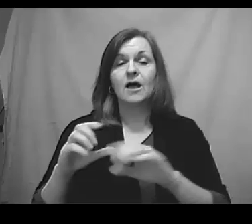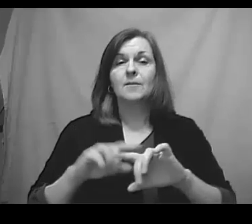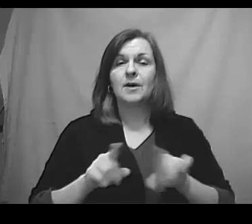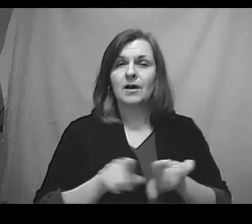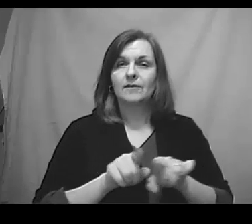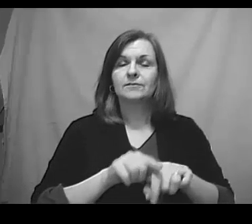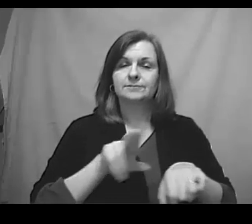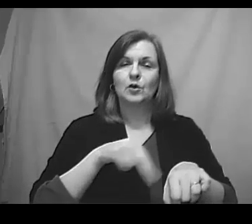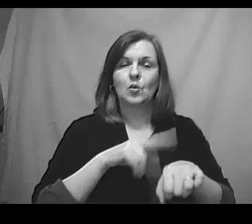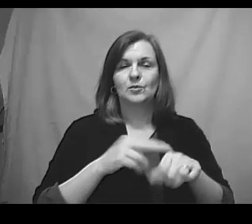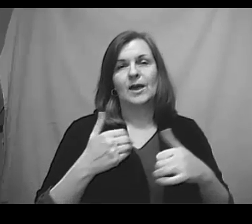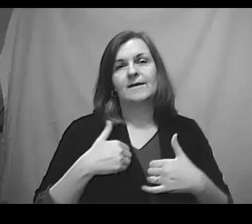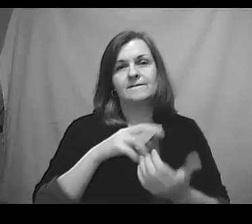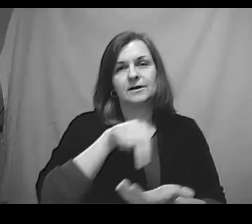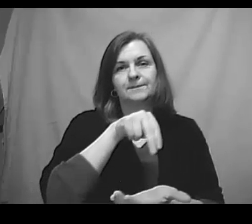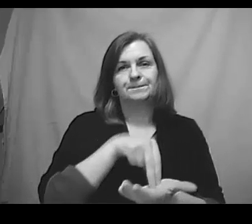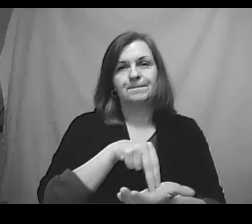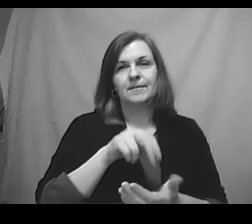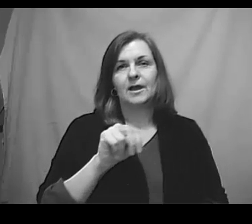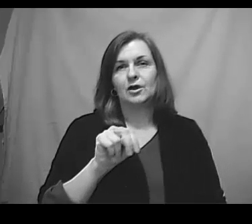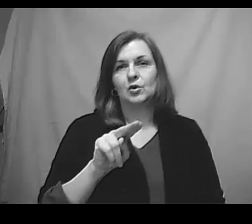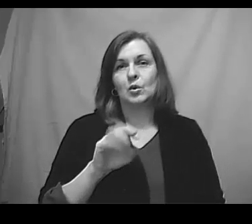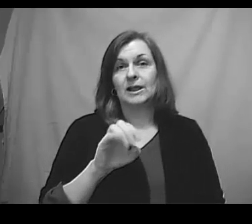we will of course have a nucleus